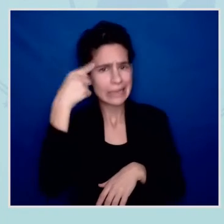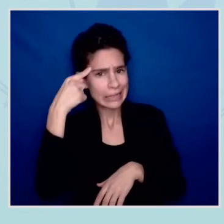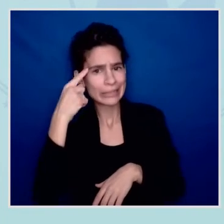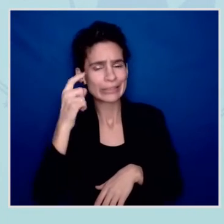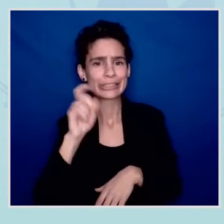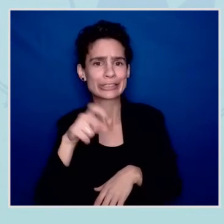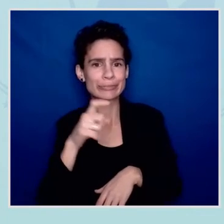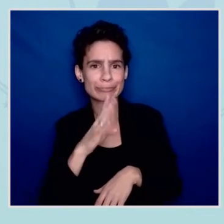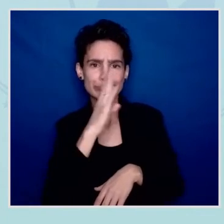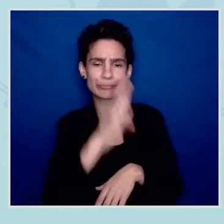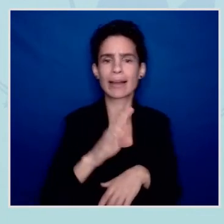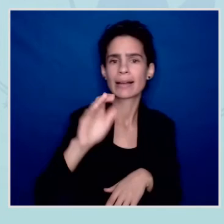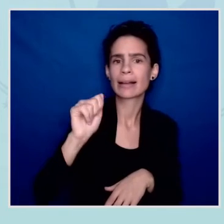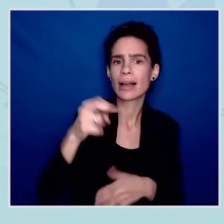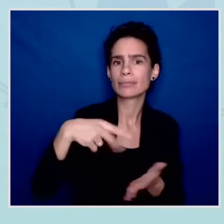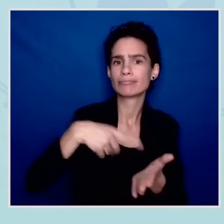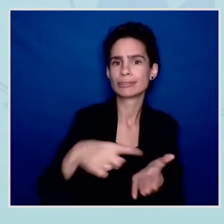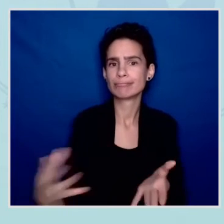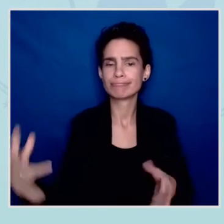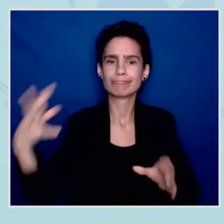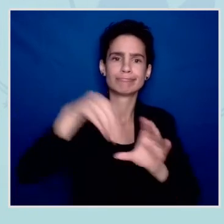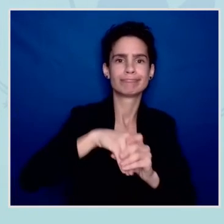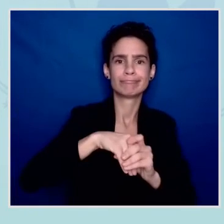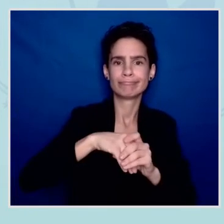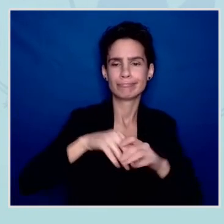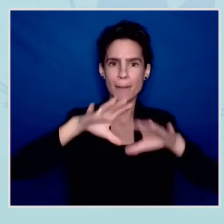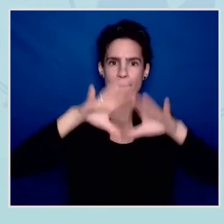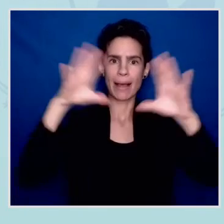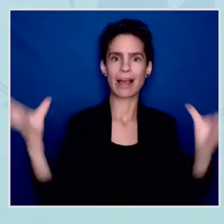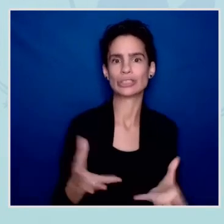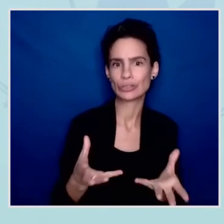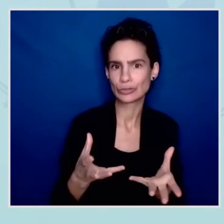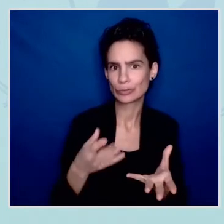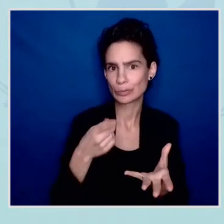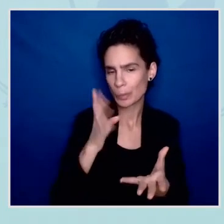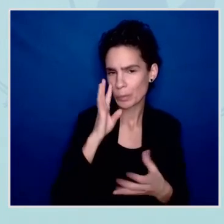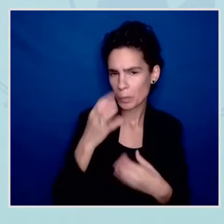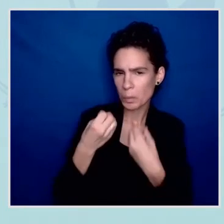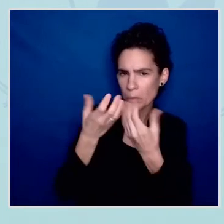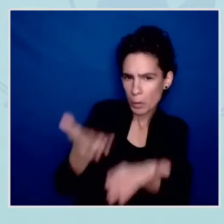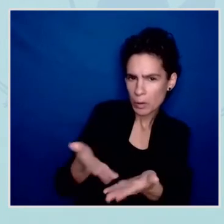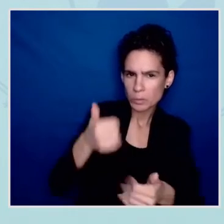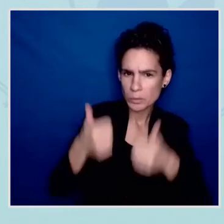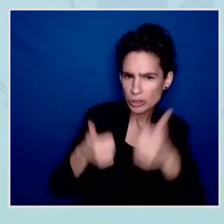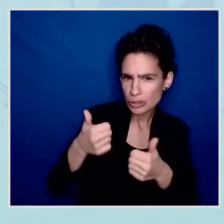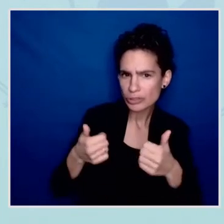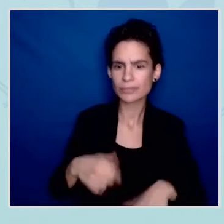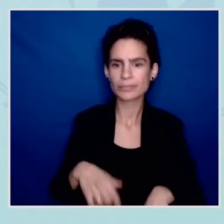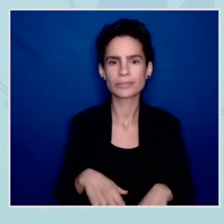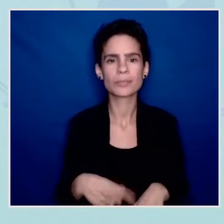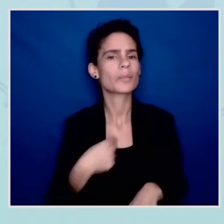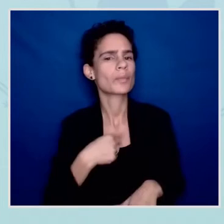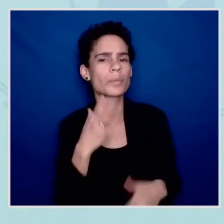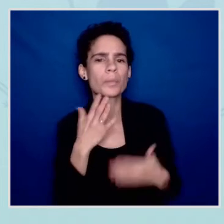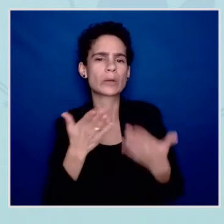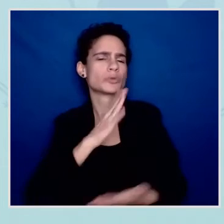CASH PAYMENTS, YOU TALKED ABOUT THE NEED FOR $2000 CHECKS. DO YOU WANT TO SEE THAT IN A